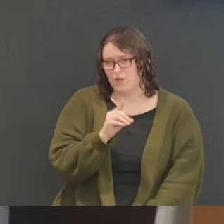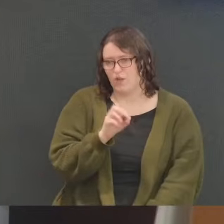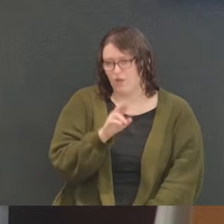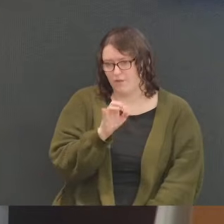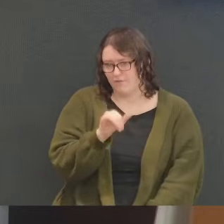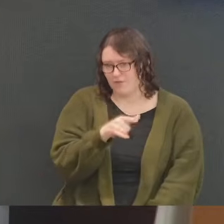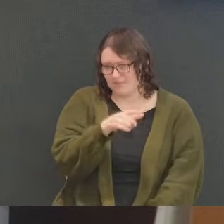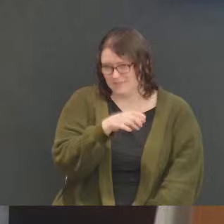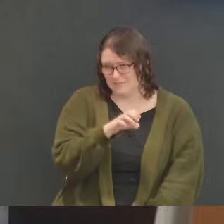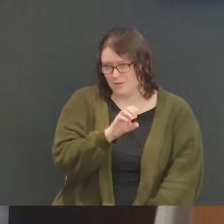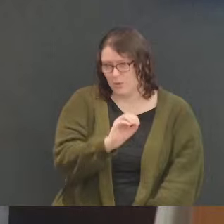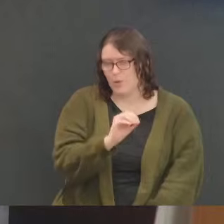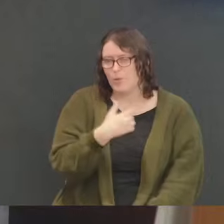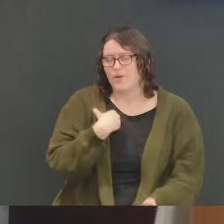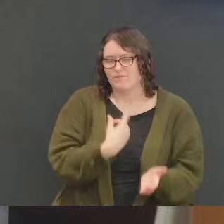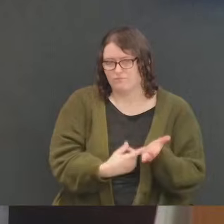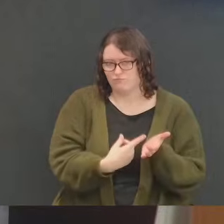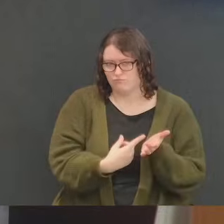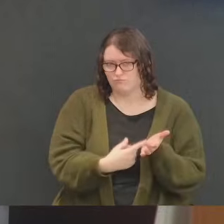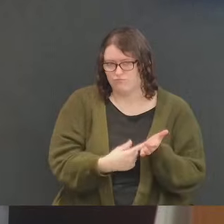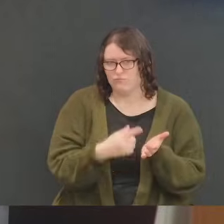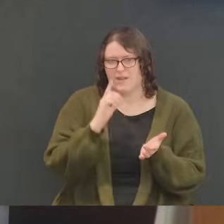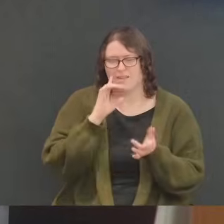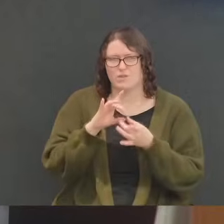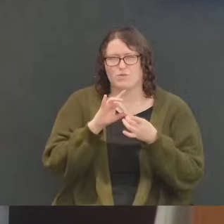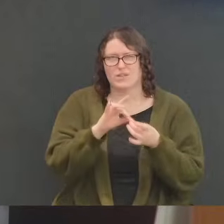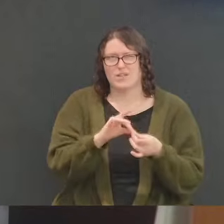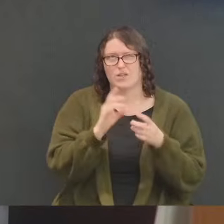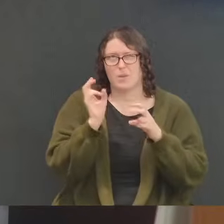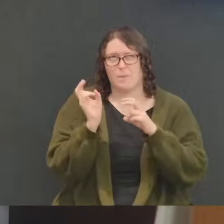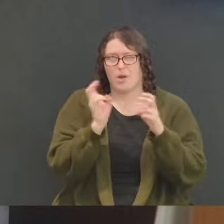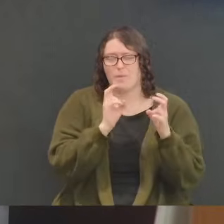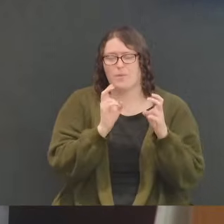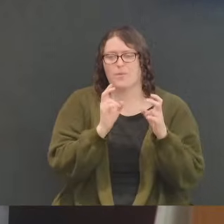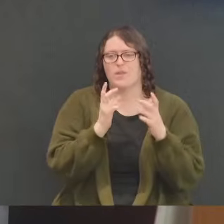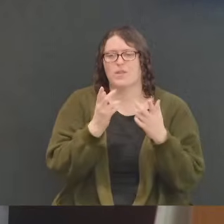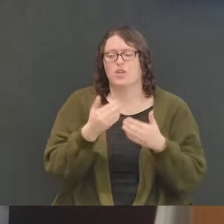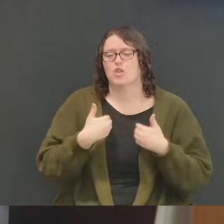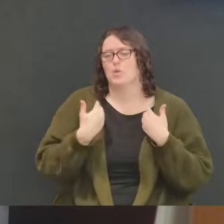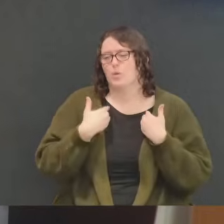well. I think it's around the issue of primarily of youth mental health, etc. and the forming of